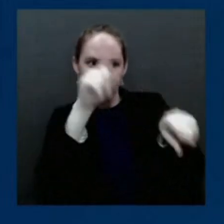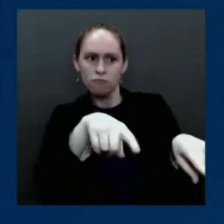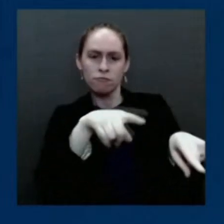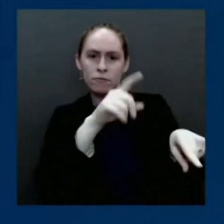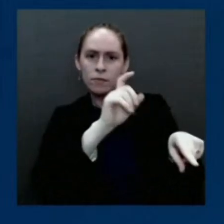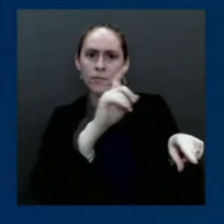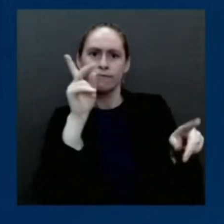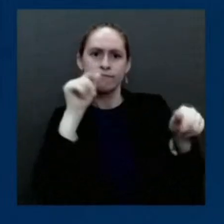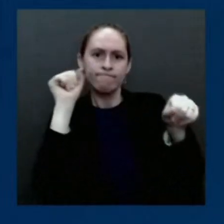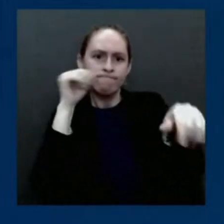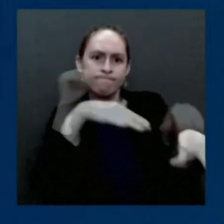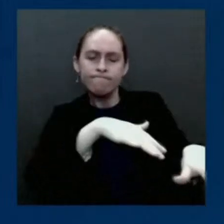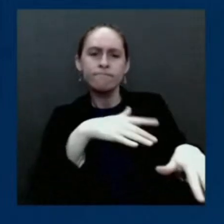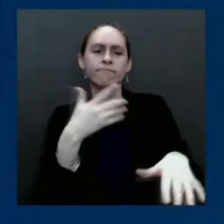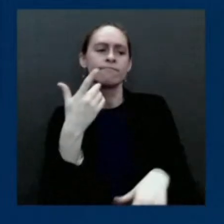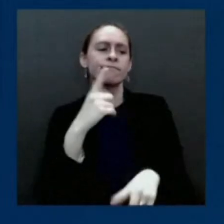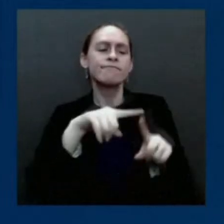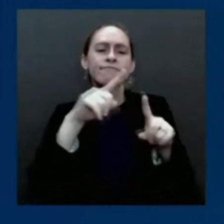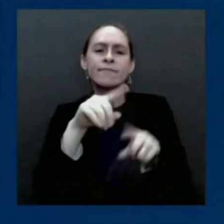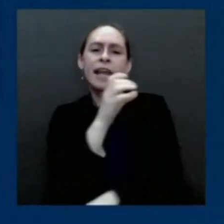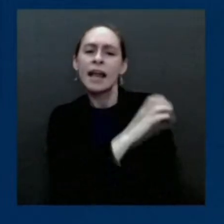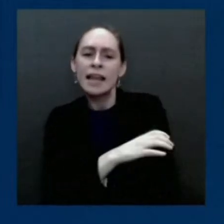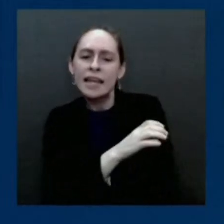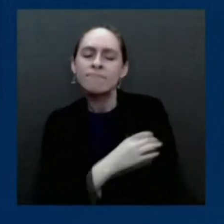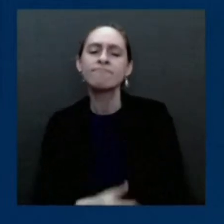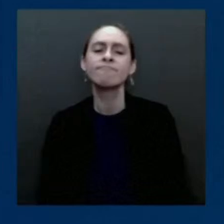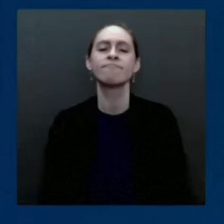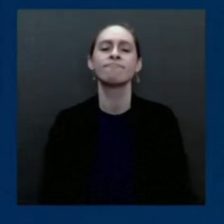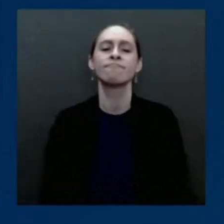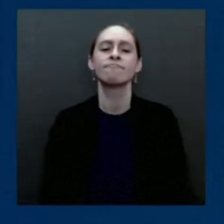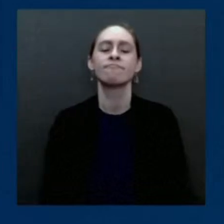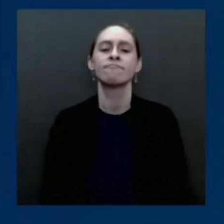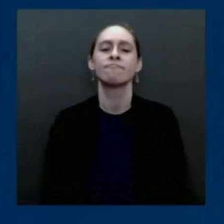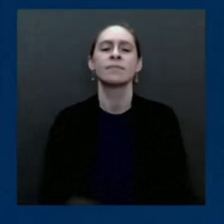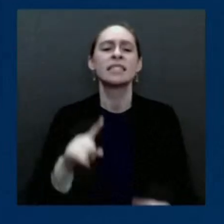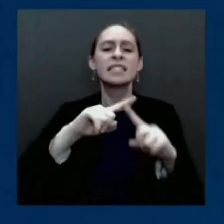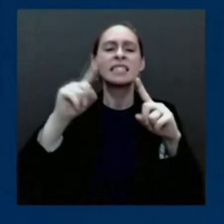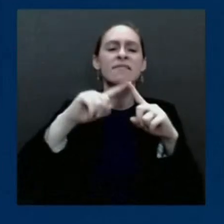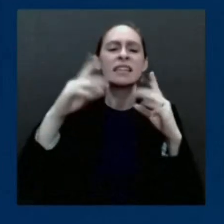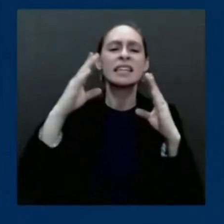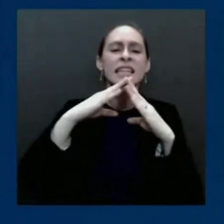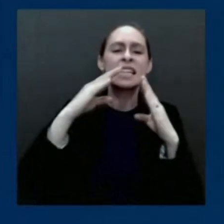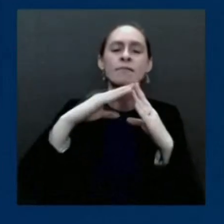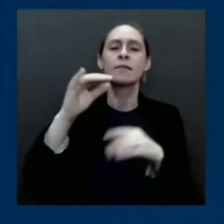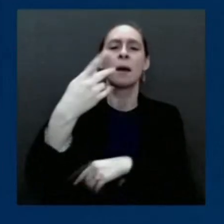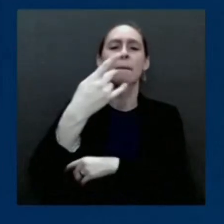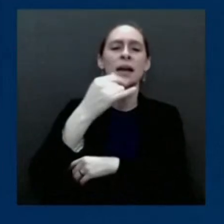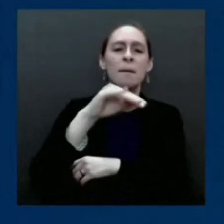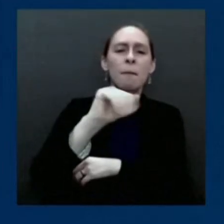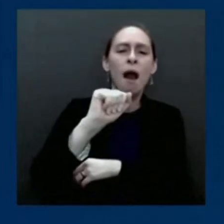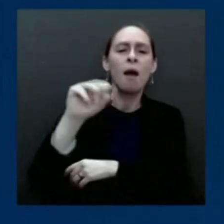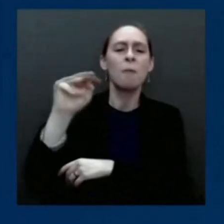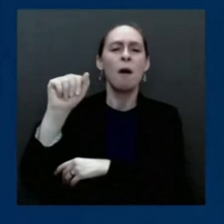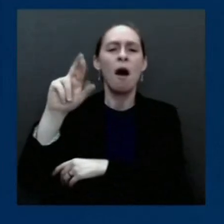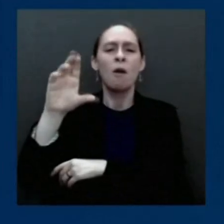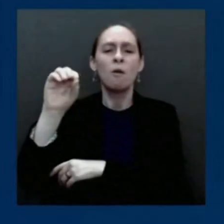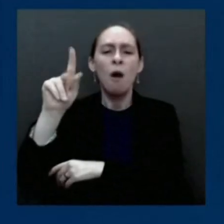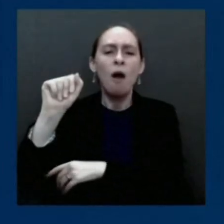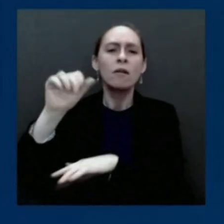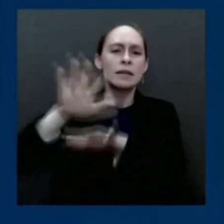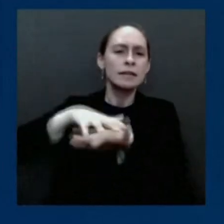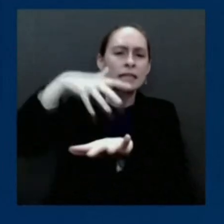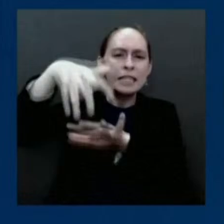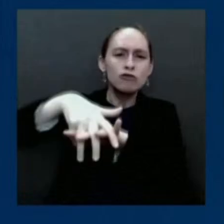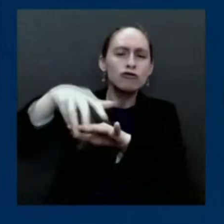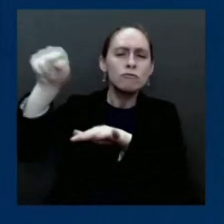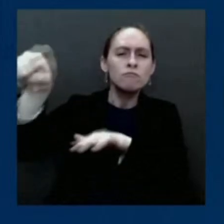EVE WITH NEARLY 40 MORE IN